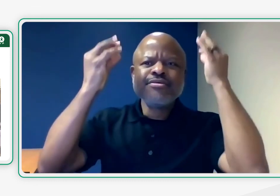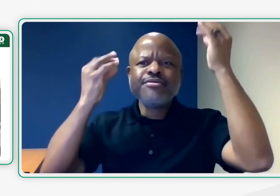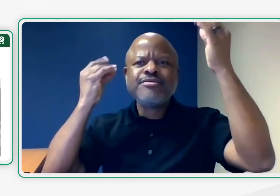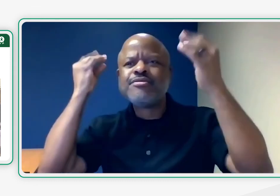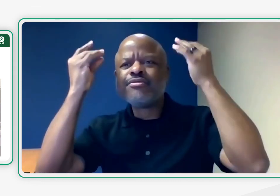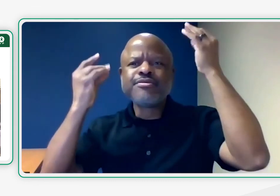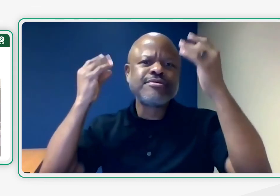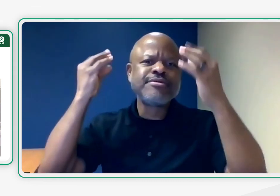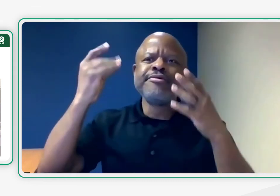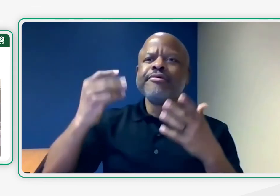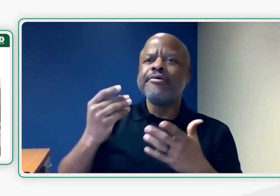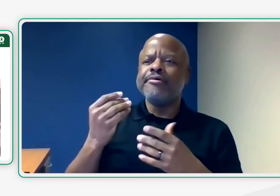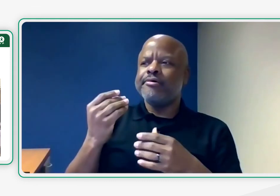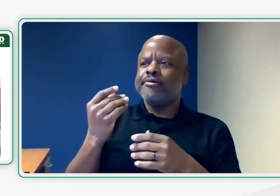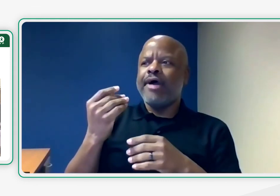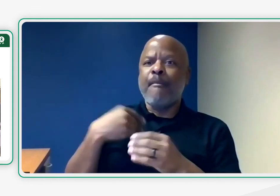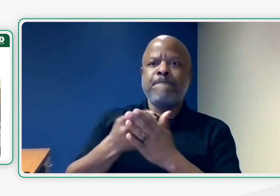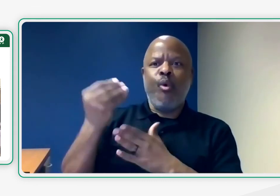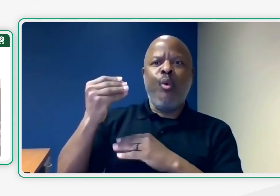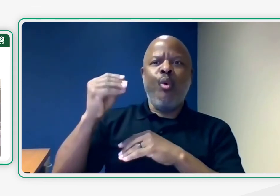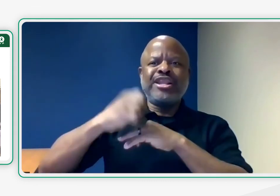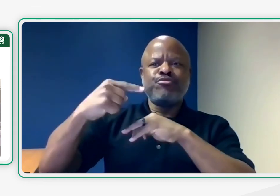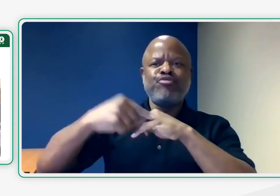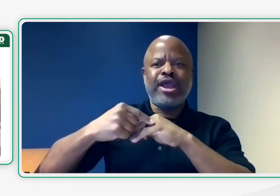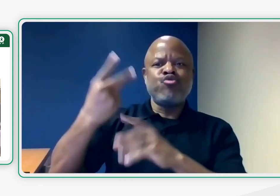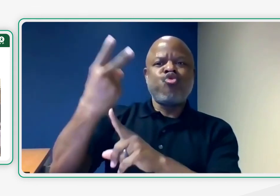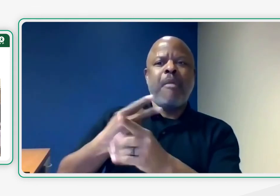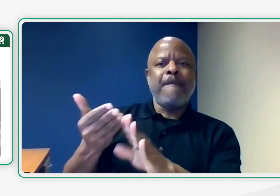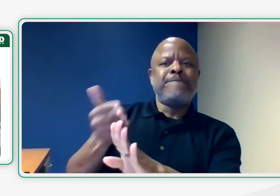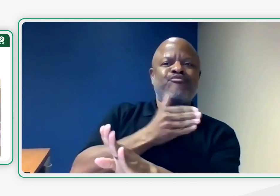married? Where did we want to go? Where do I want to propose?